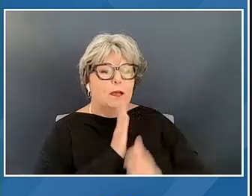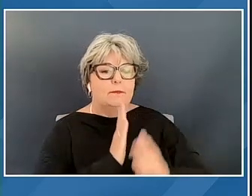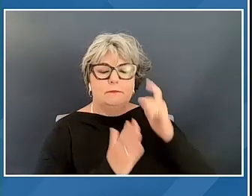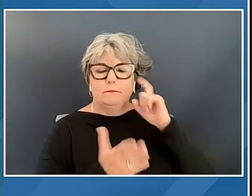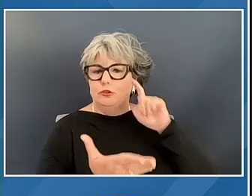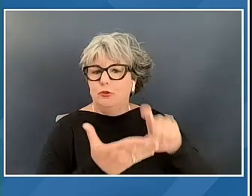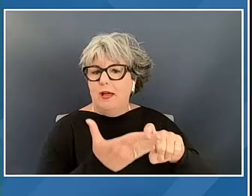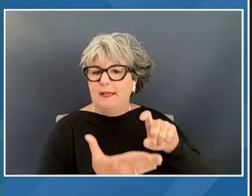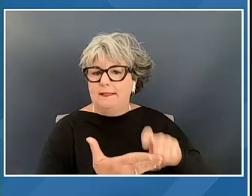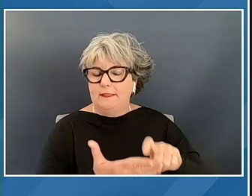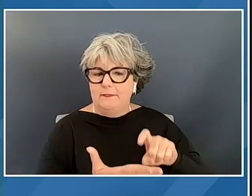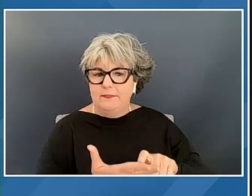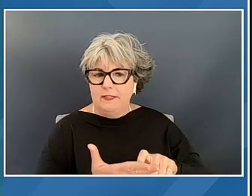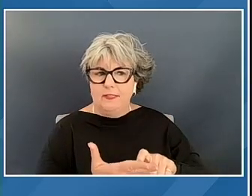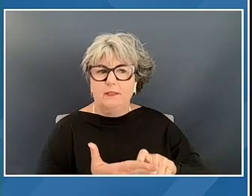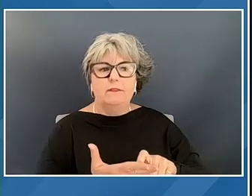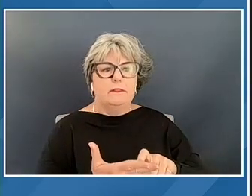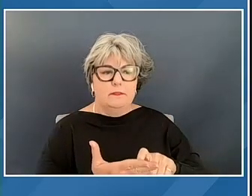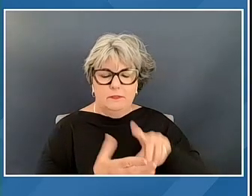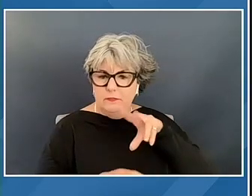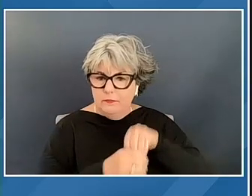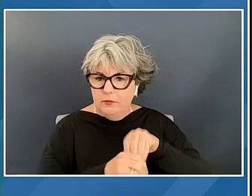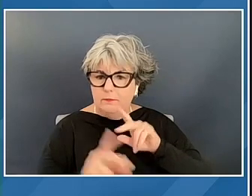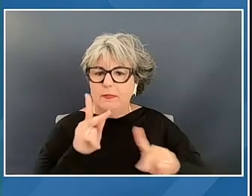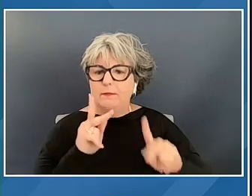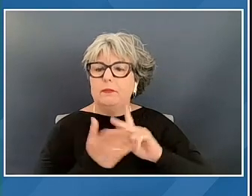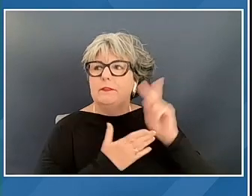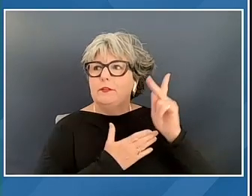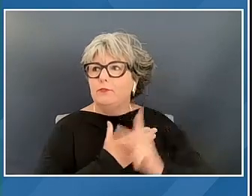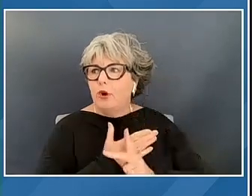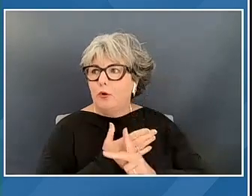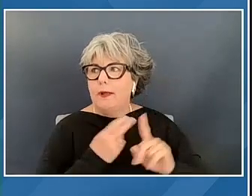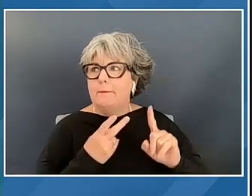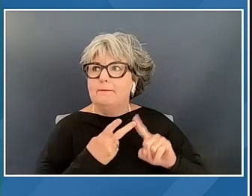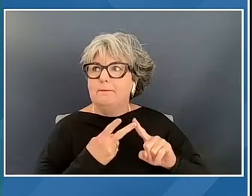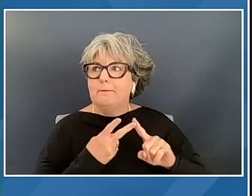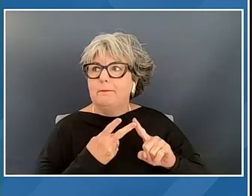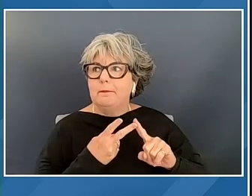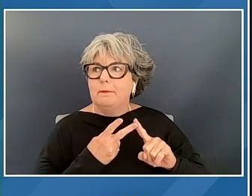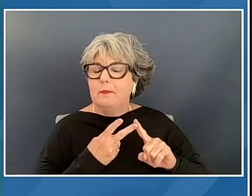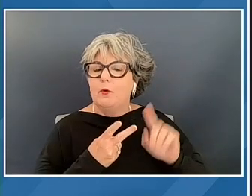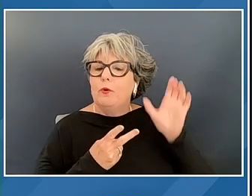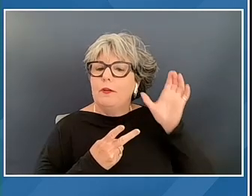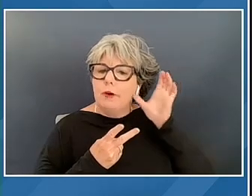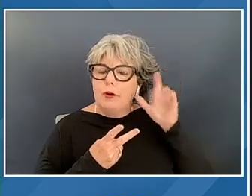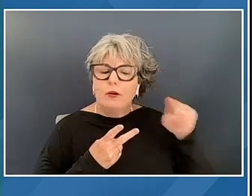people into the best programs for them. So, you know, we've really heard you all say we're not here to create new